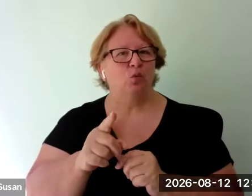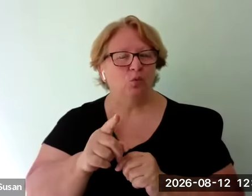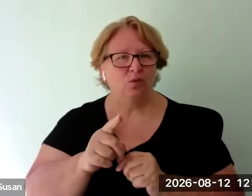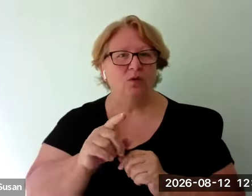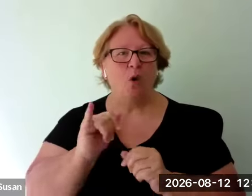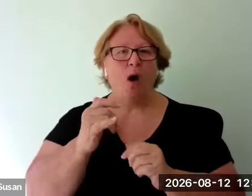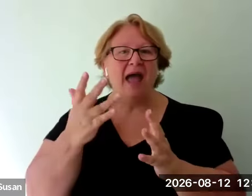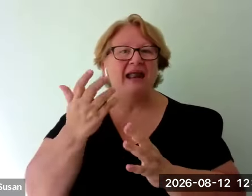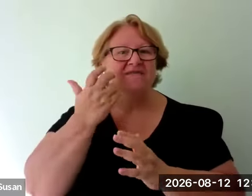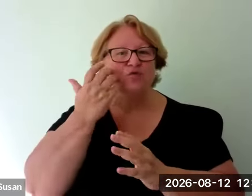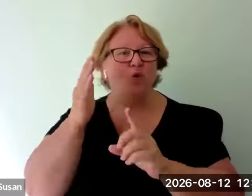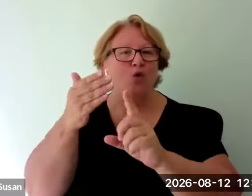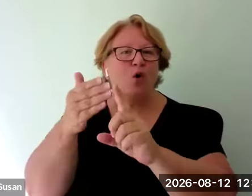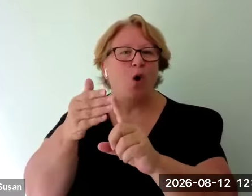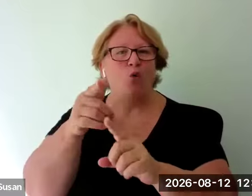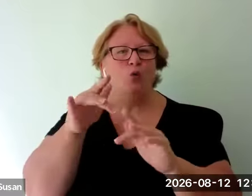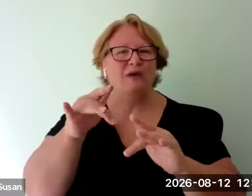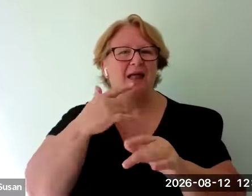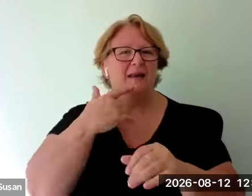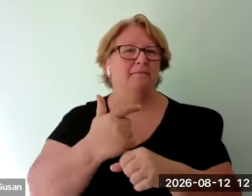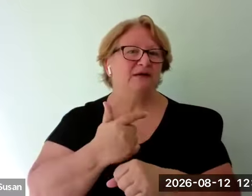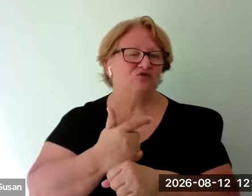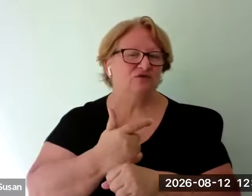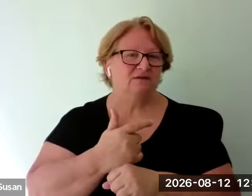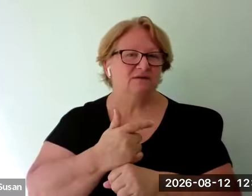the other criteria and think that would strengthen your